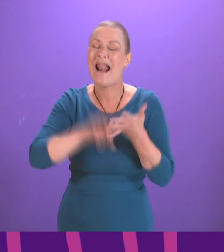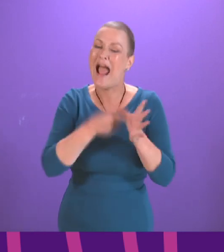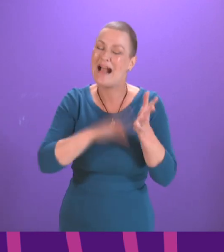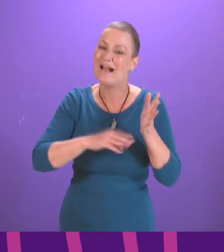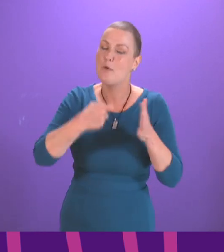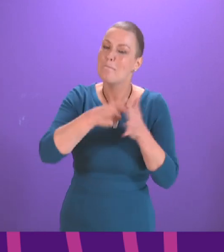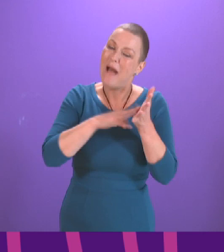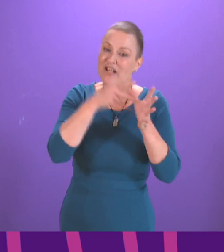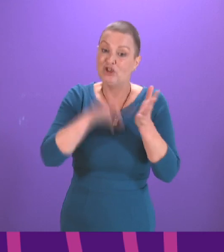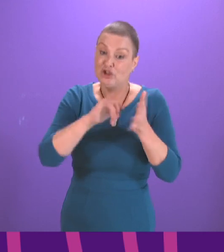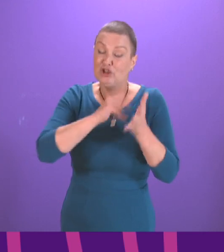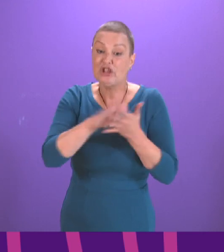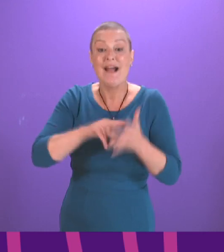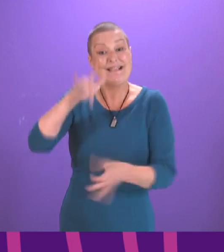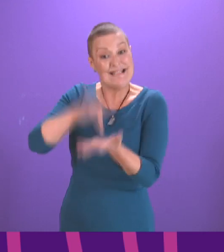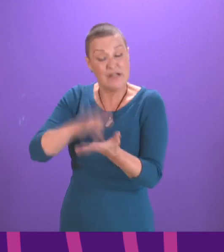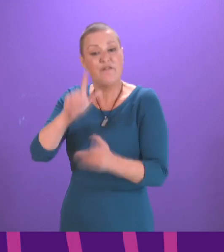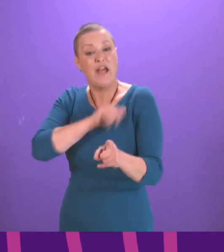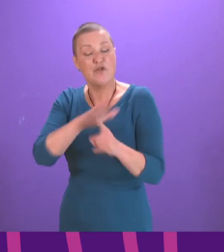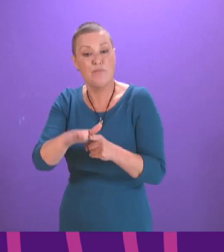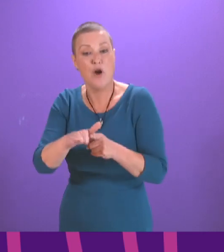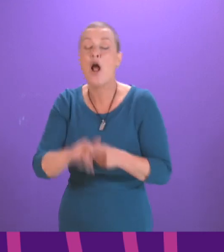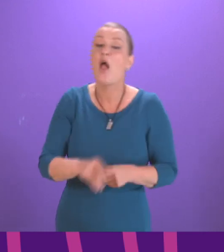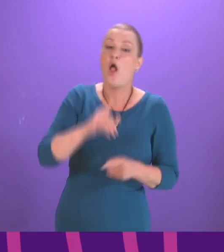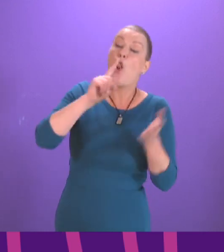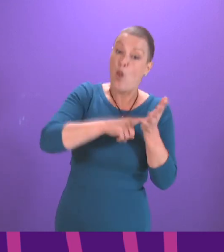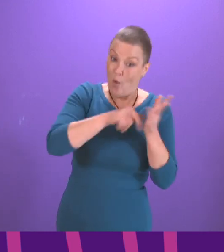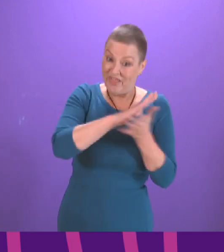Clackmannanshire, the City of Edinburgh, Midlothian, West Lothian and East Lothian.